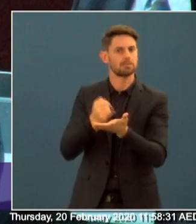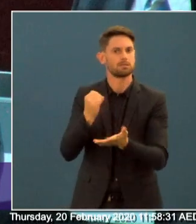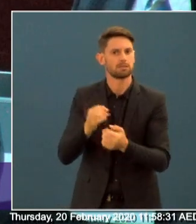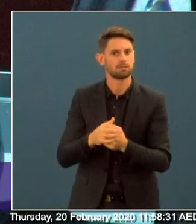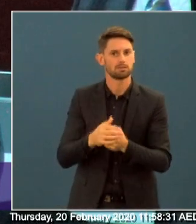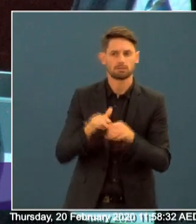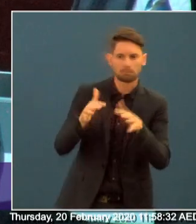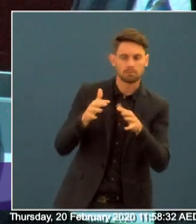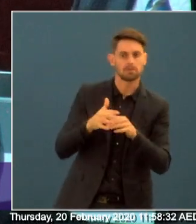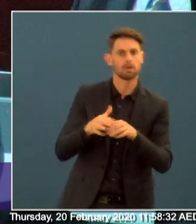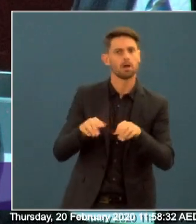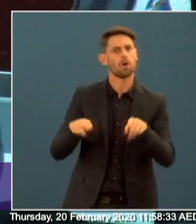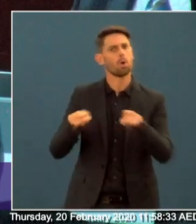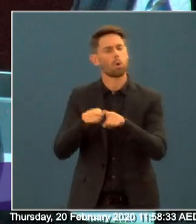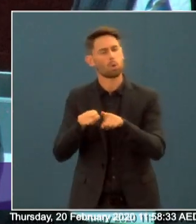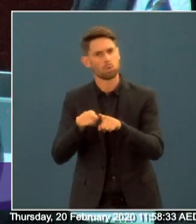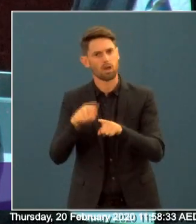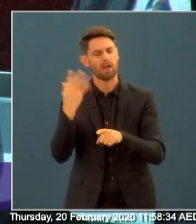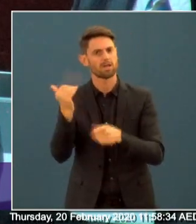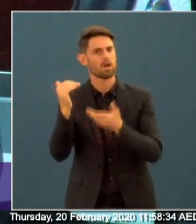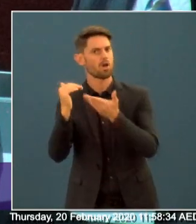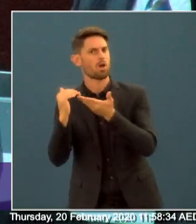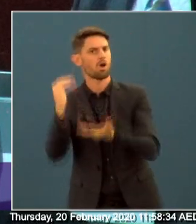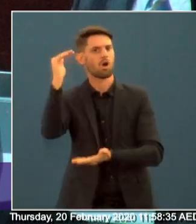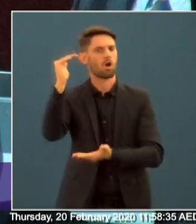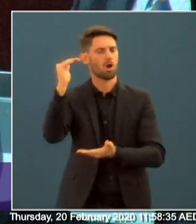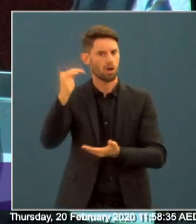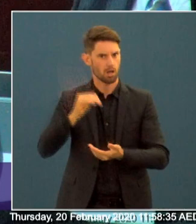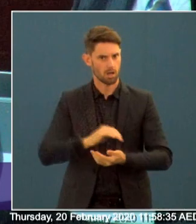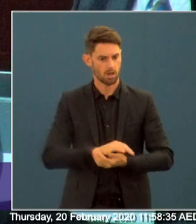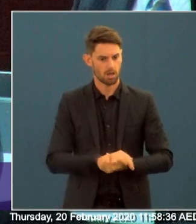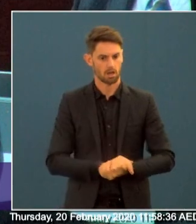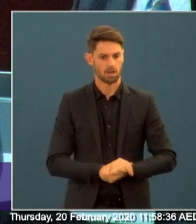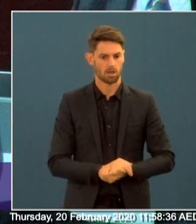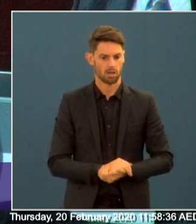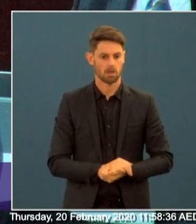and can you give me that word so I pronounce it correctly. Strabismus. MS EASTMAN: Thank you. A squint.